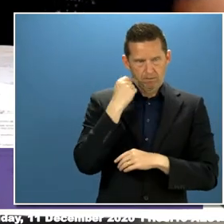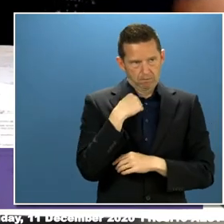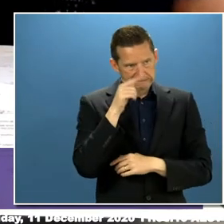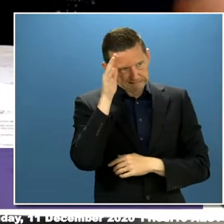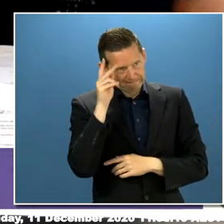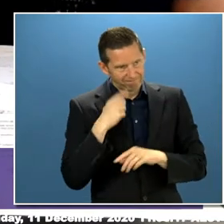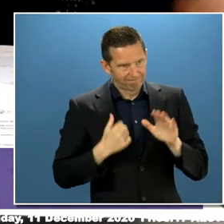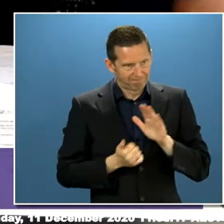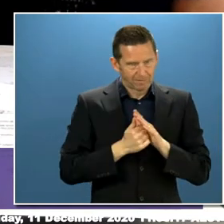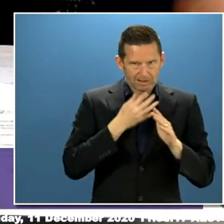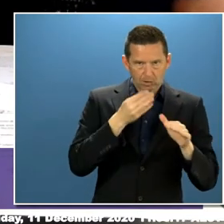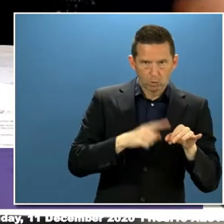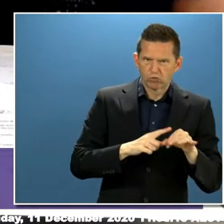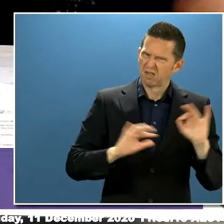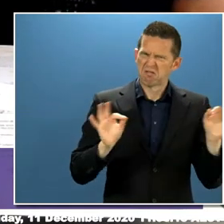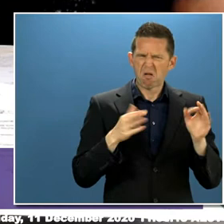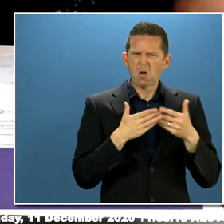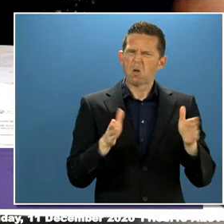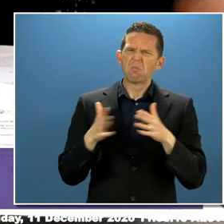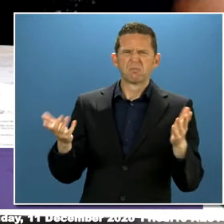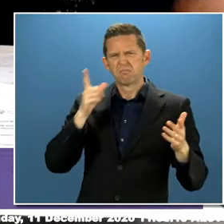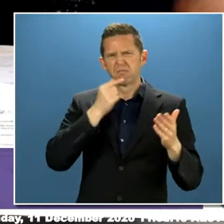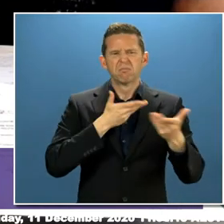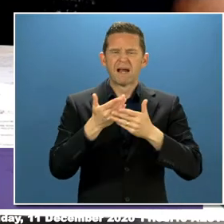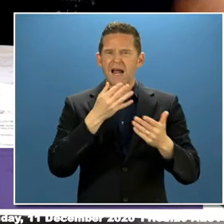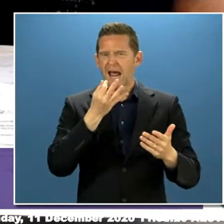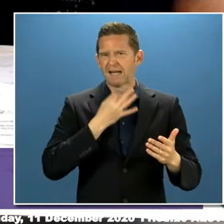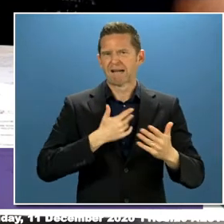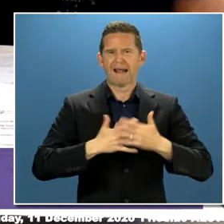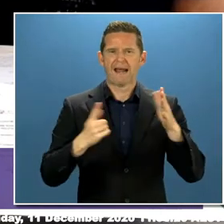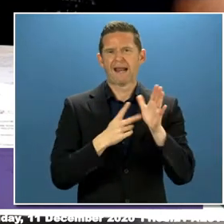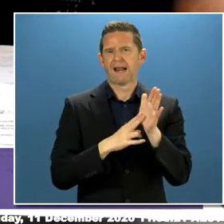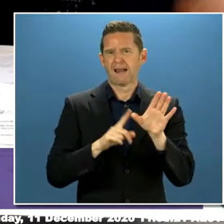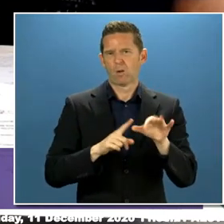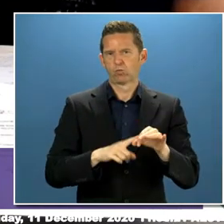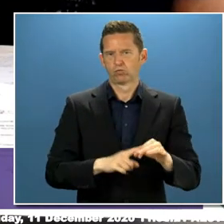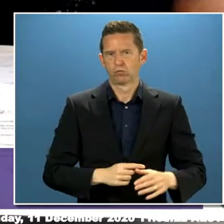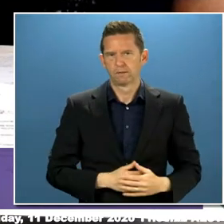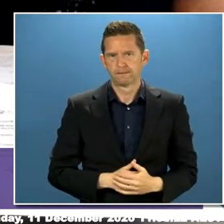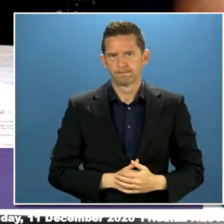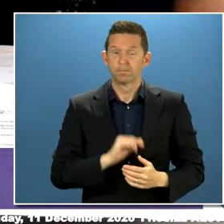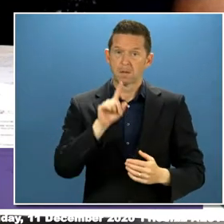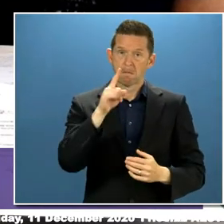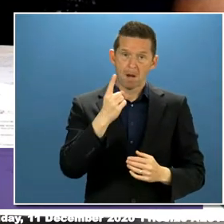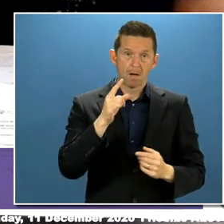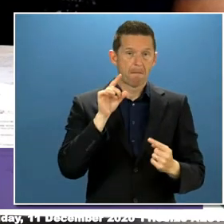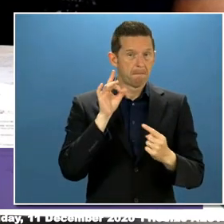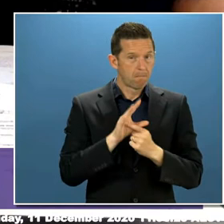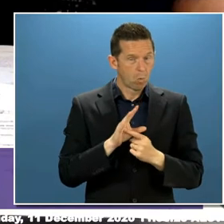you are learning about disability. So there is that side of it. But also what is really cool is they are actually on-the-job